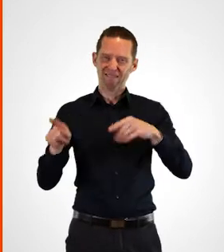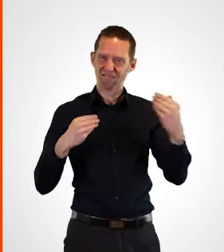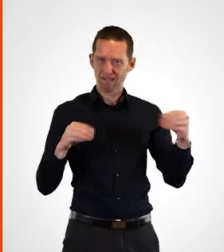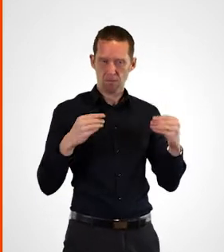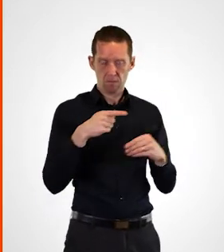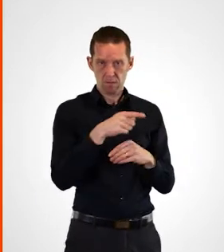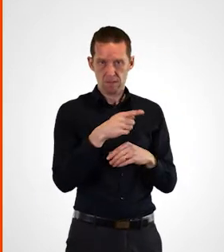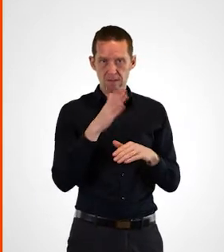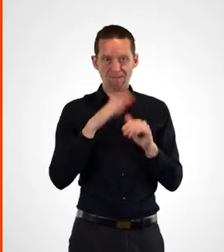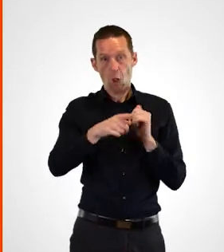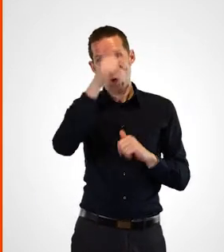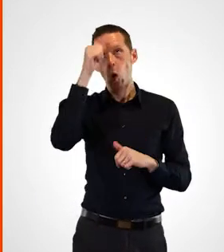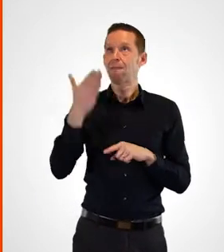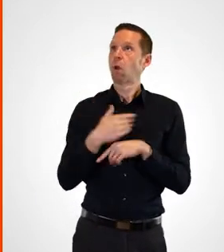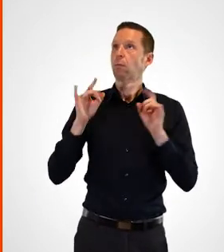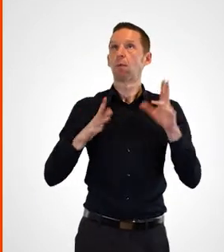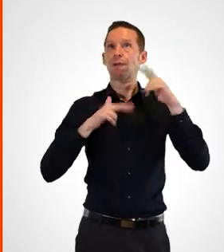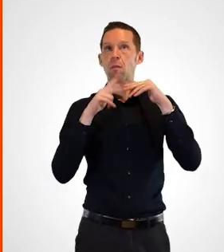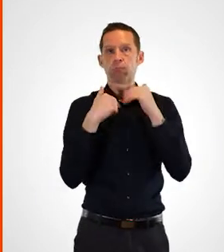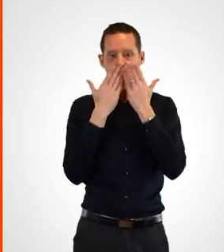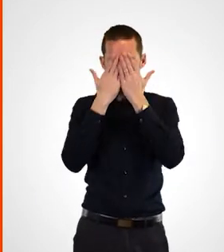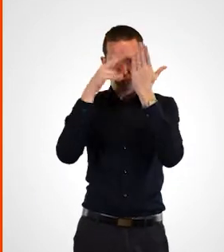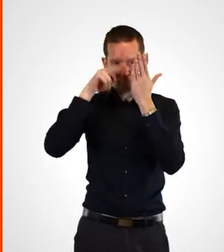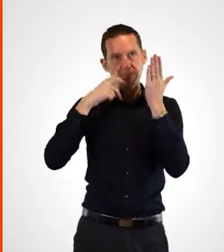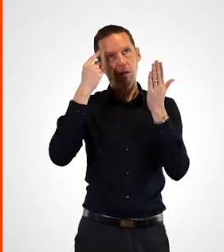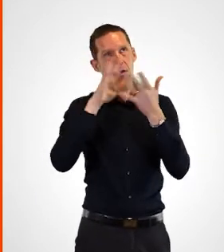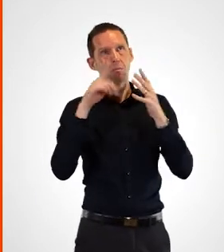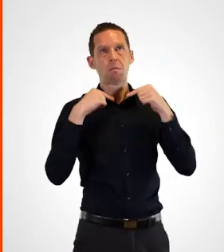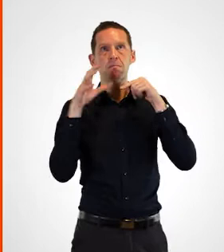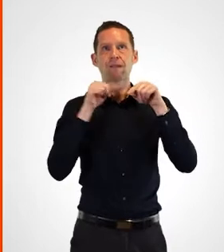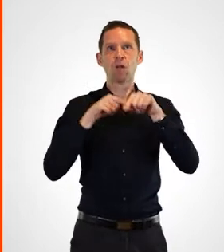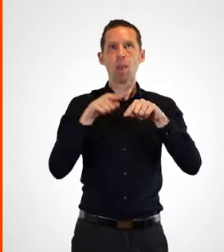they haven't read the book before they start to develop, so we kind of have to follow their lead.